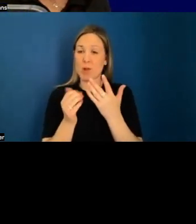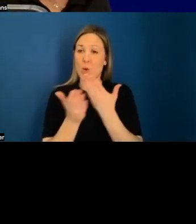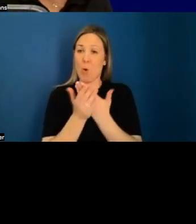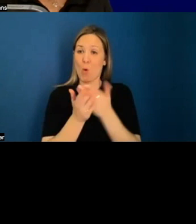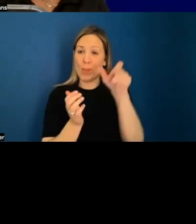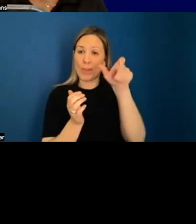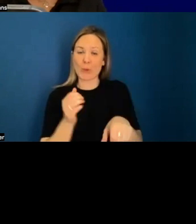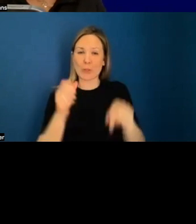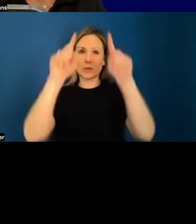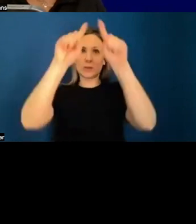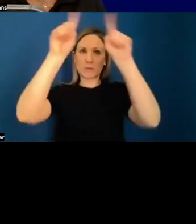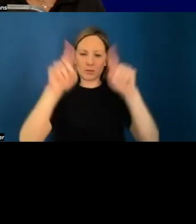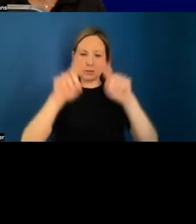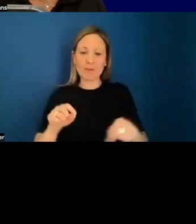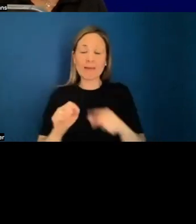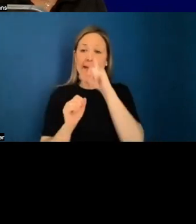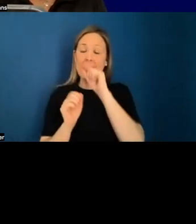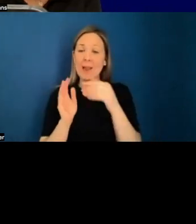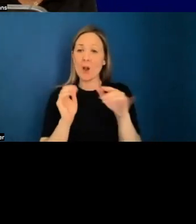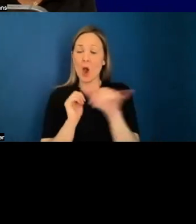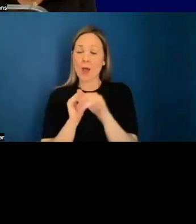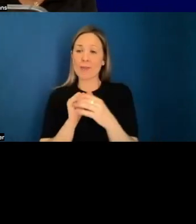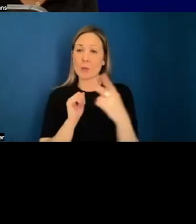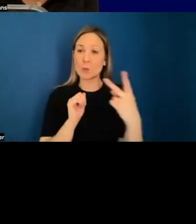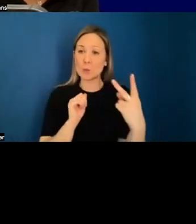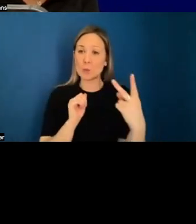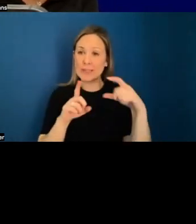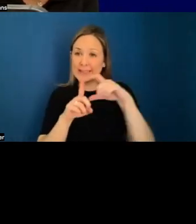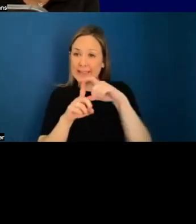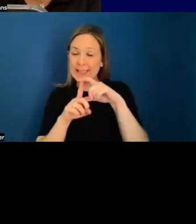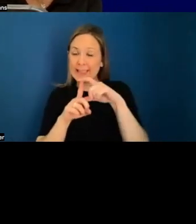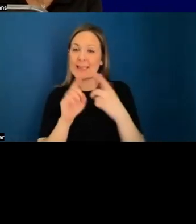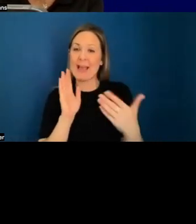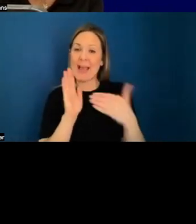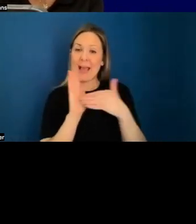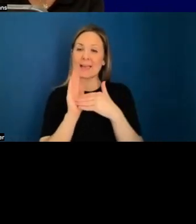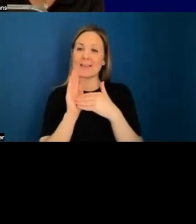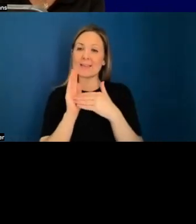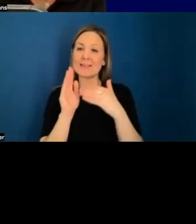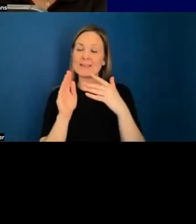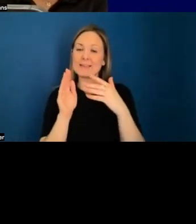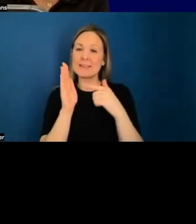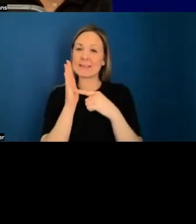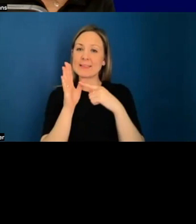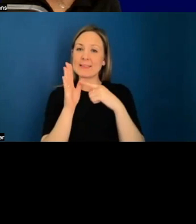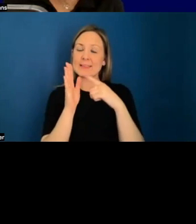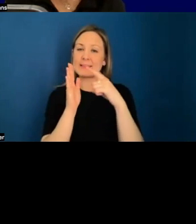can be a 2D image and by adding tactile markings it can become more accessible. Or if you're lucky